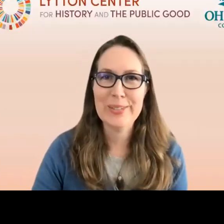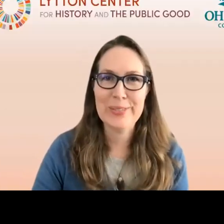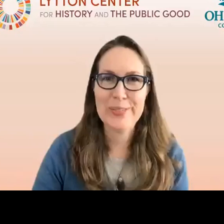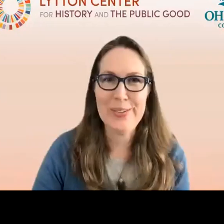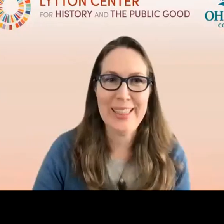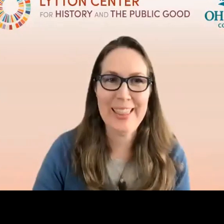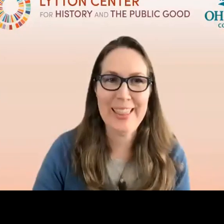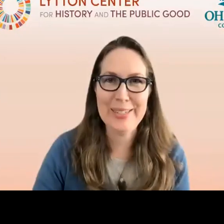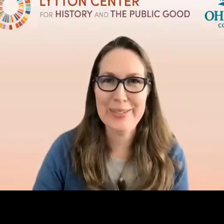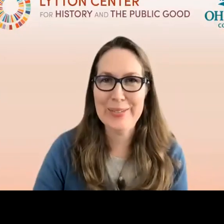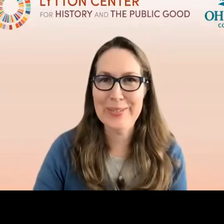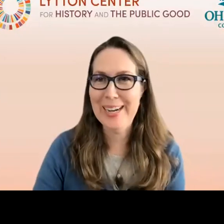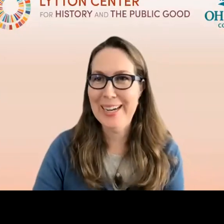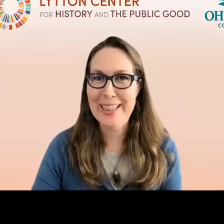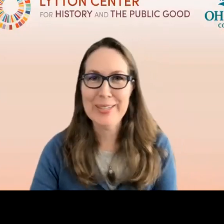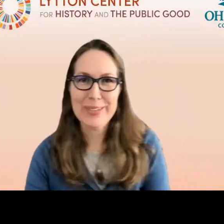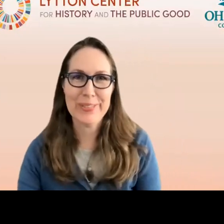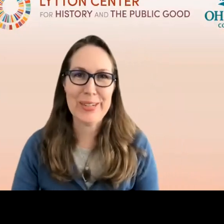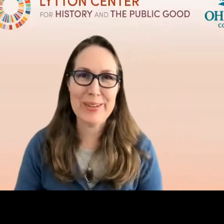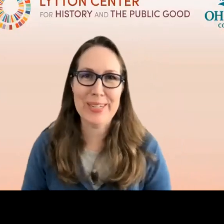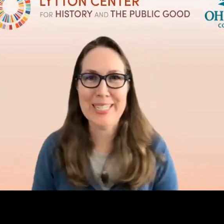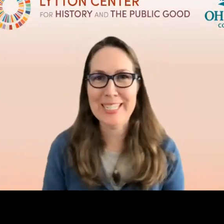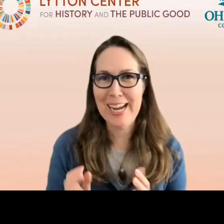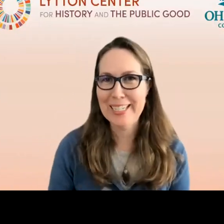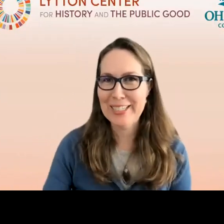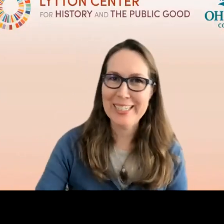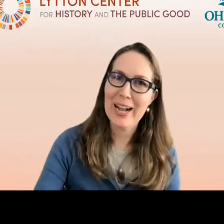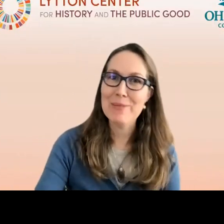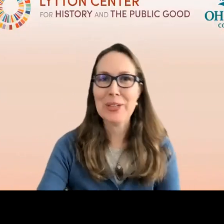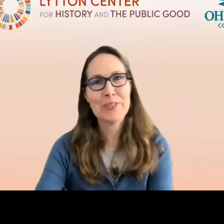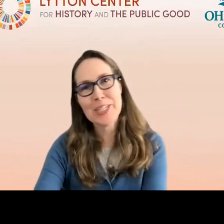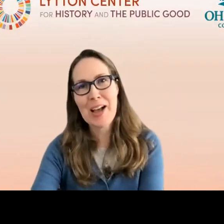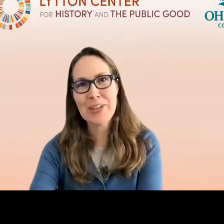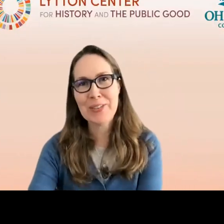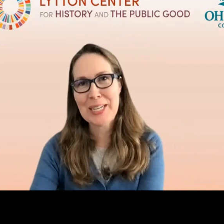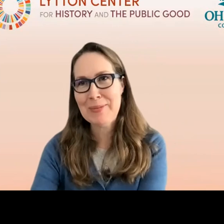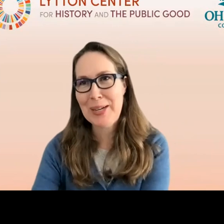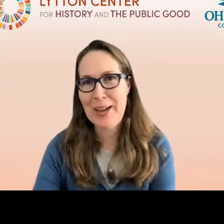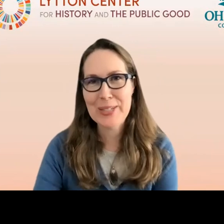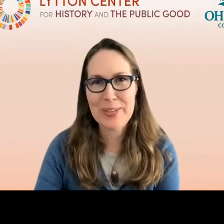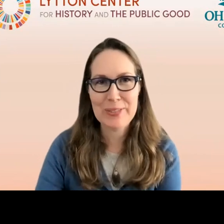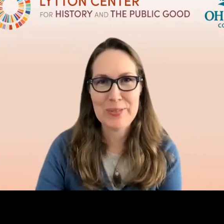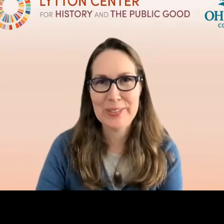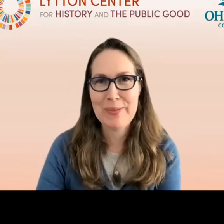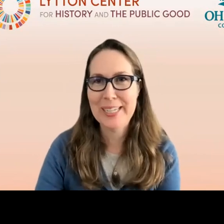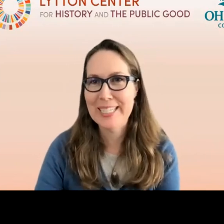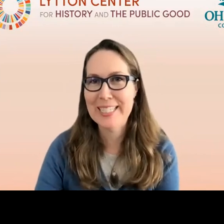Wonderful. Thank you. Thank you, Mia, for that great presentation. I actually, I'm looking forward to having conversation about that once we hear from the rest of our panelists.